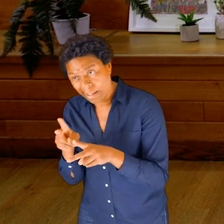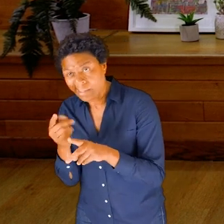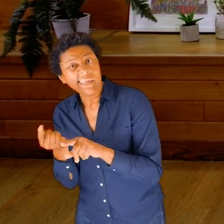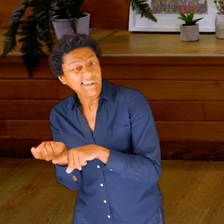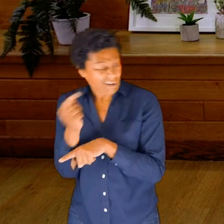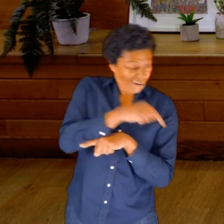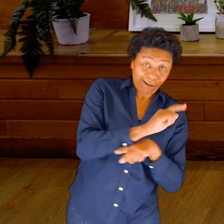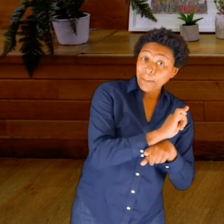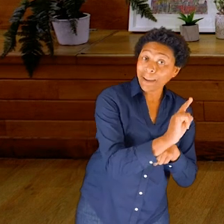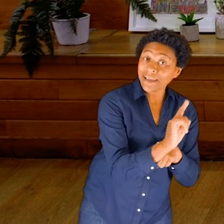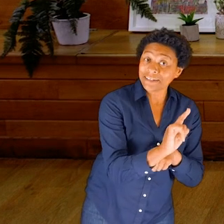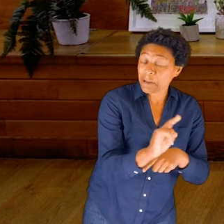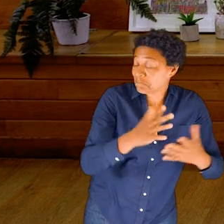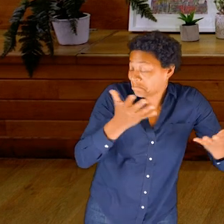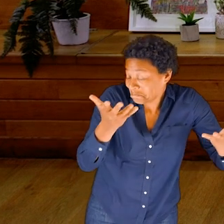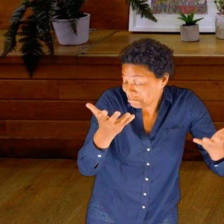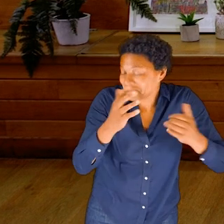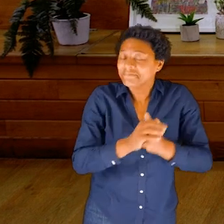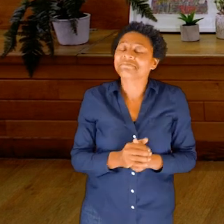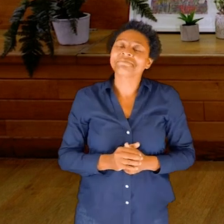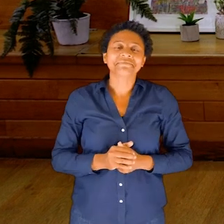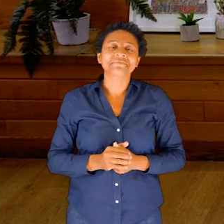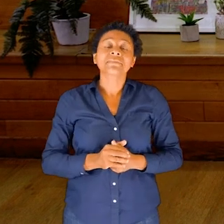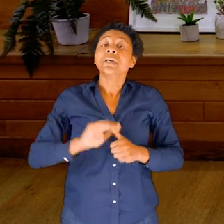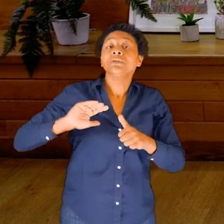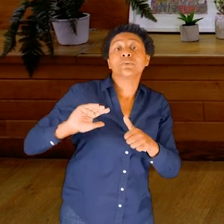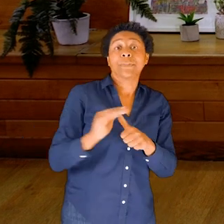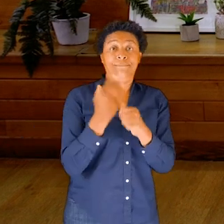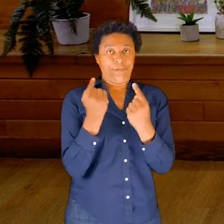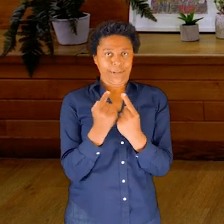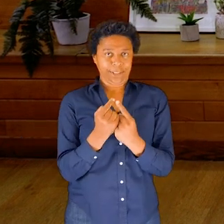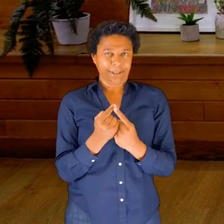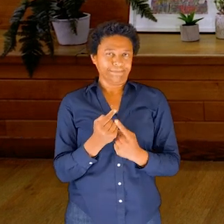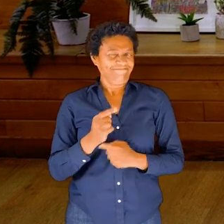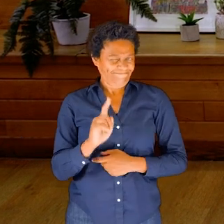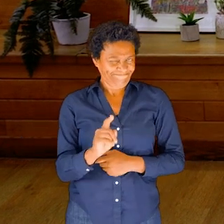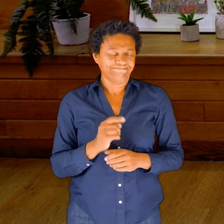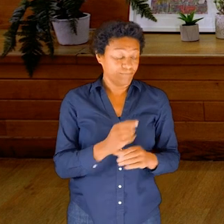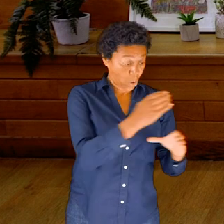So the first thing I would like to do is to take your water bottle.